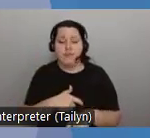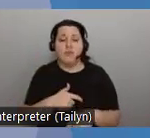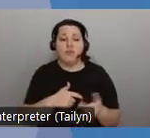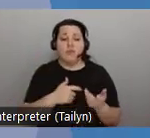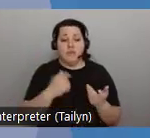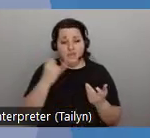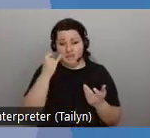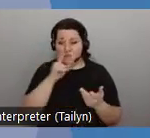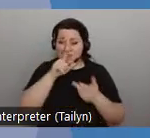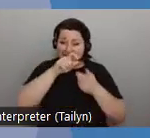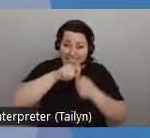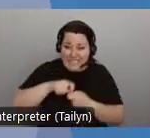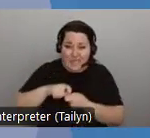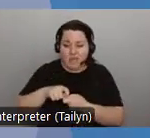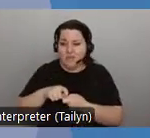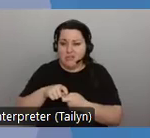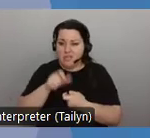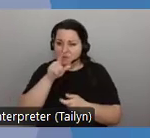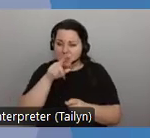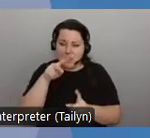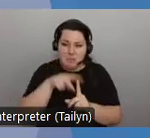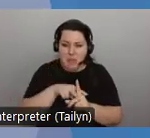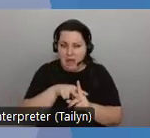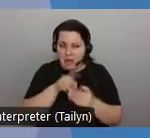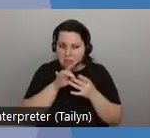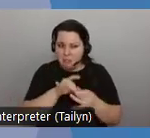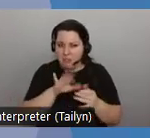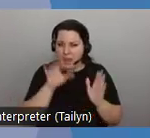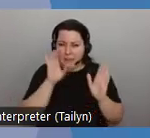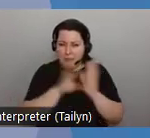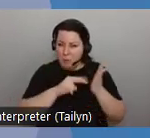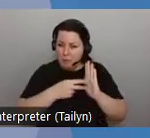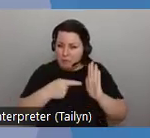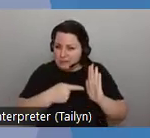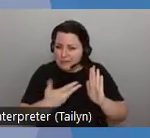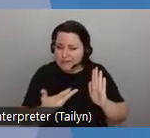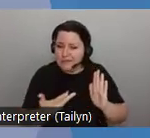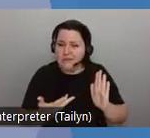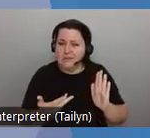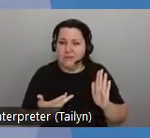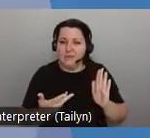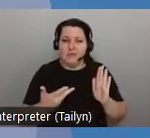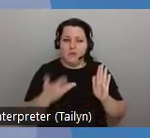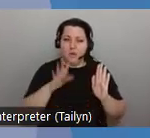description you add the longer a user has to sit there and listen to it. Especially if it's going into a lot of detail